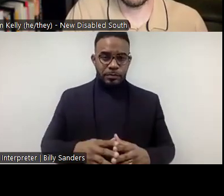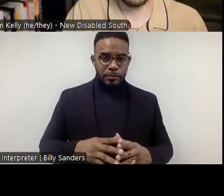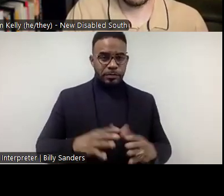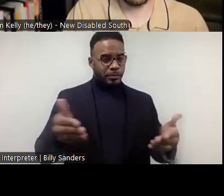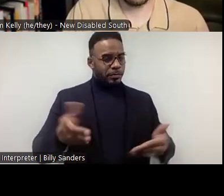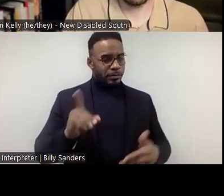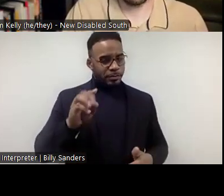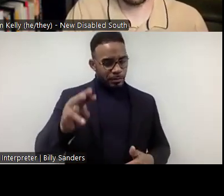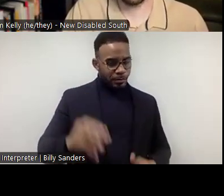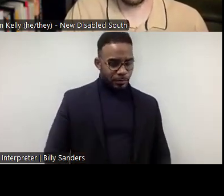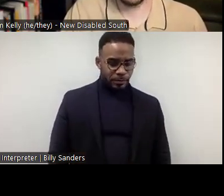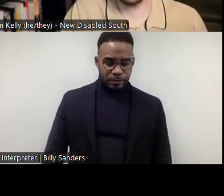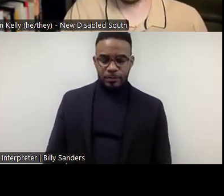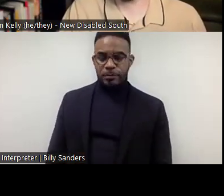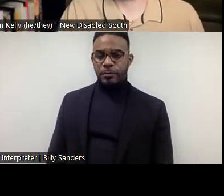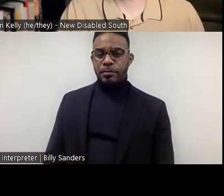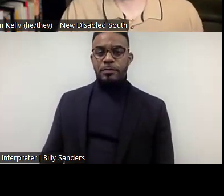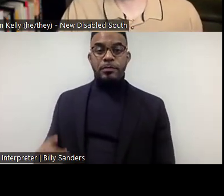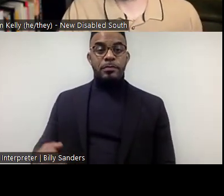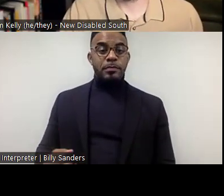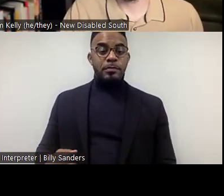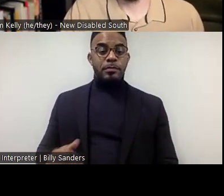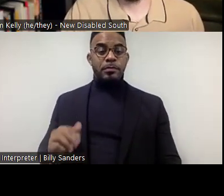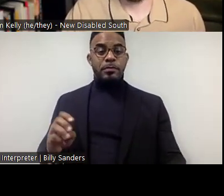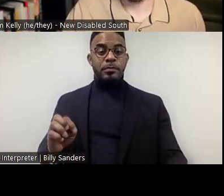lives in the south through advocacy, organizing, and research.